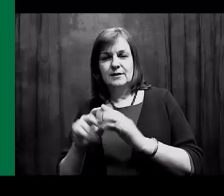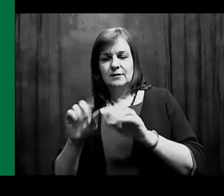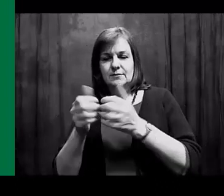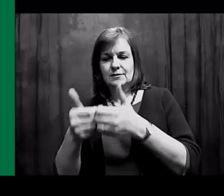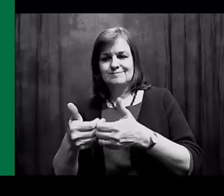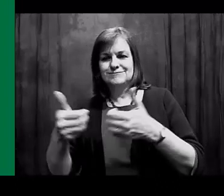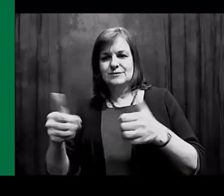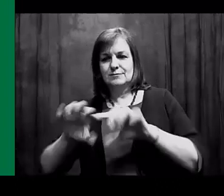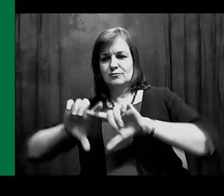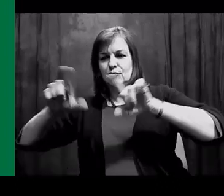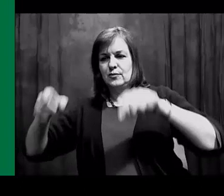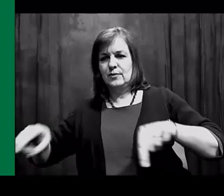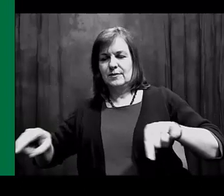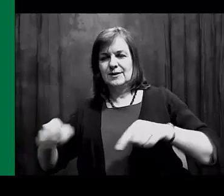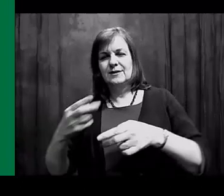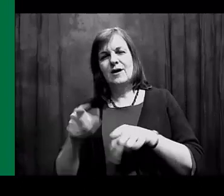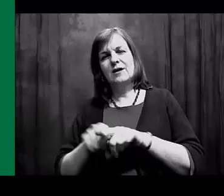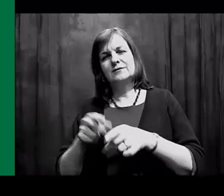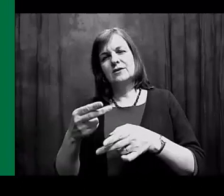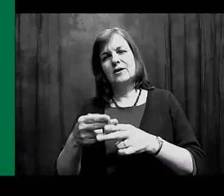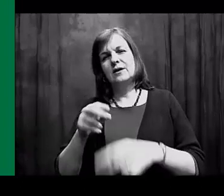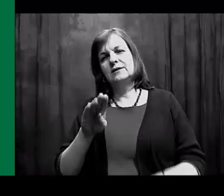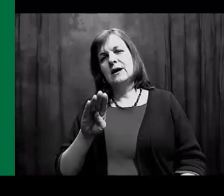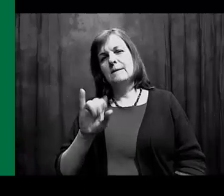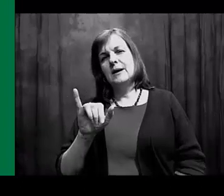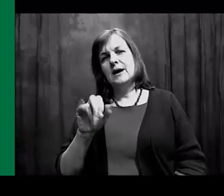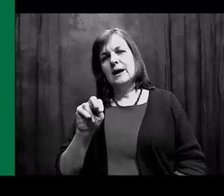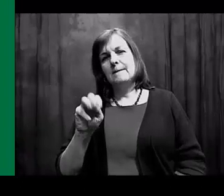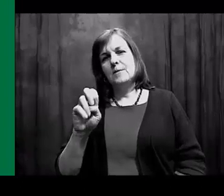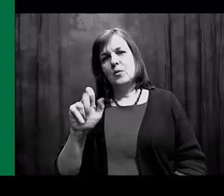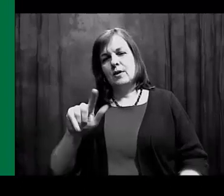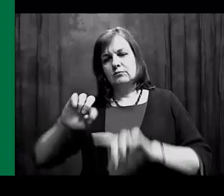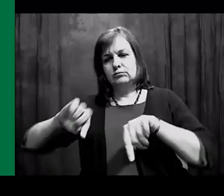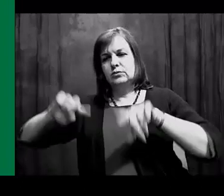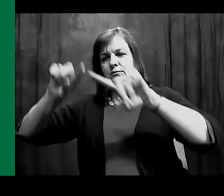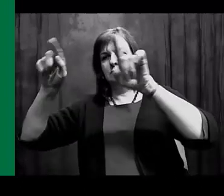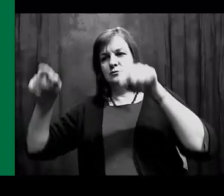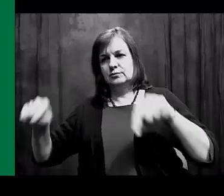this is as a biomdal distribution right?? so we have the two extremes